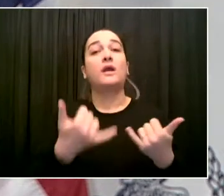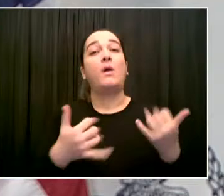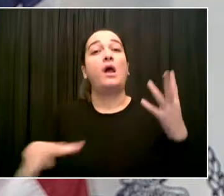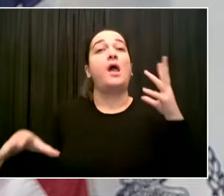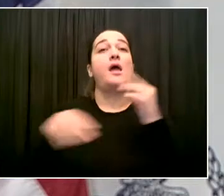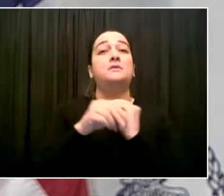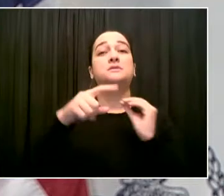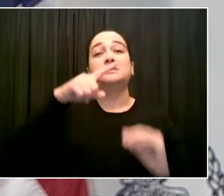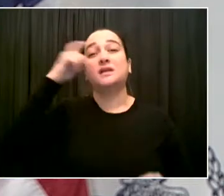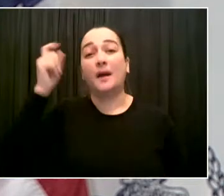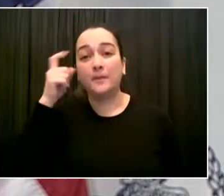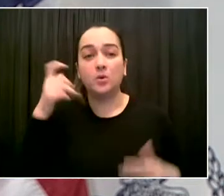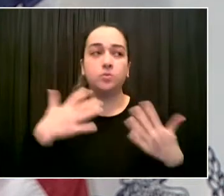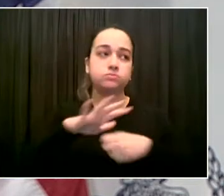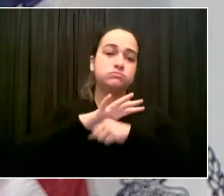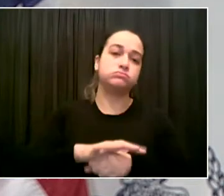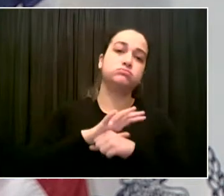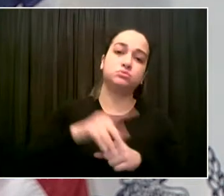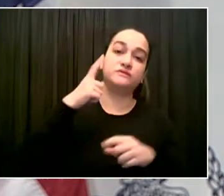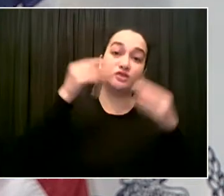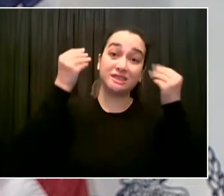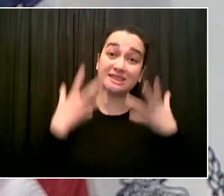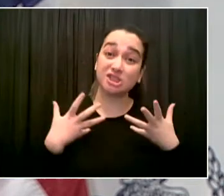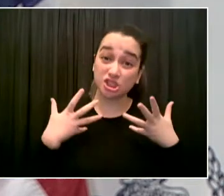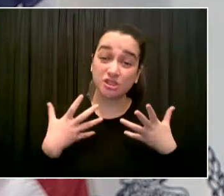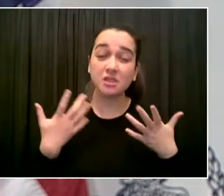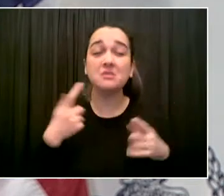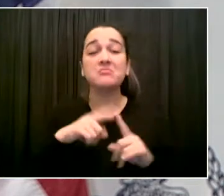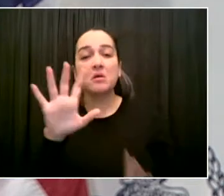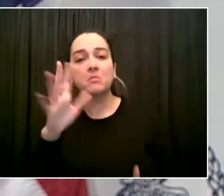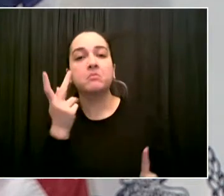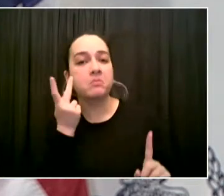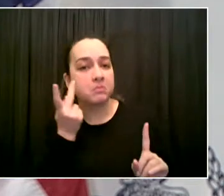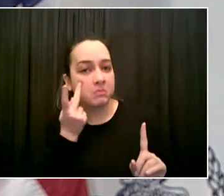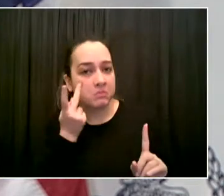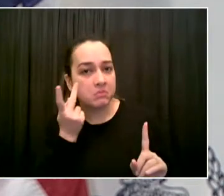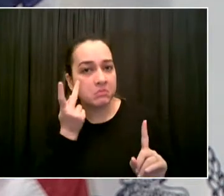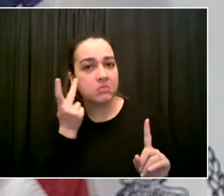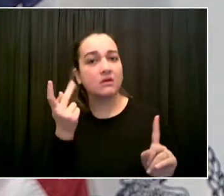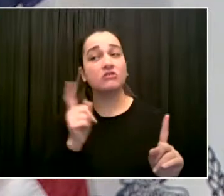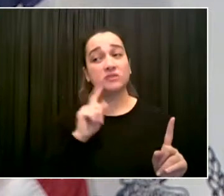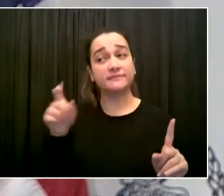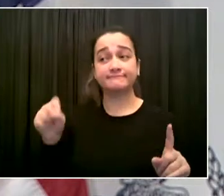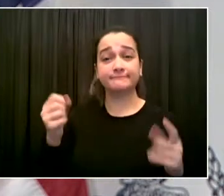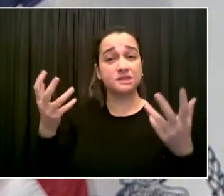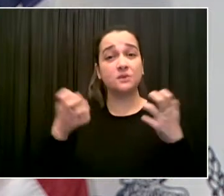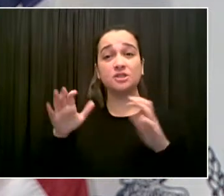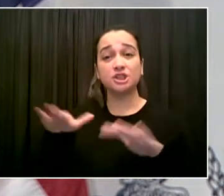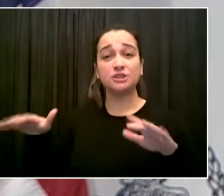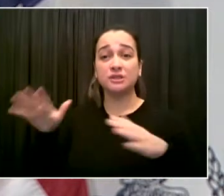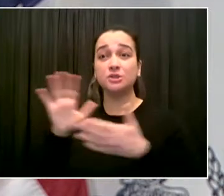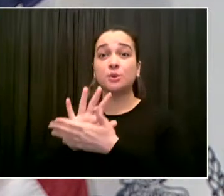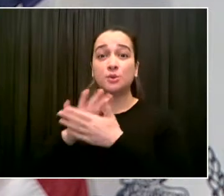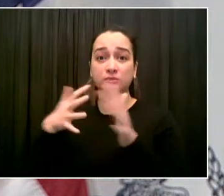GOING BACK TO MARCCH 2020 I THINK THE DIRECTION IS RIGHT WE WANT TO